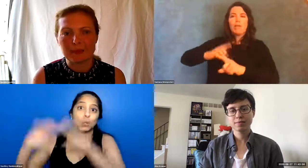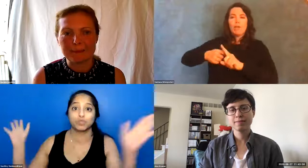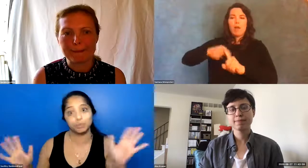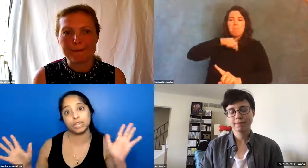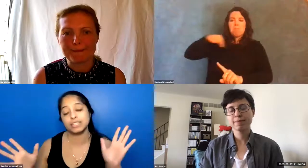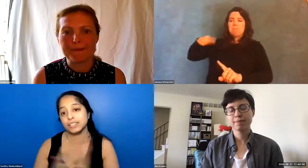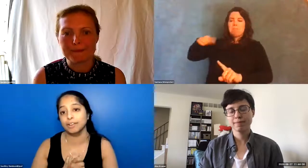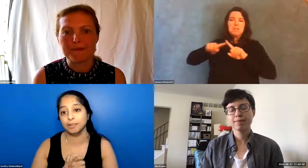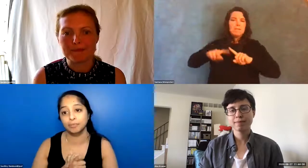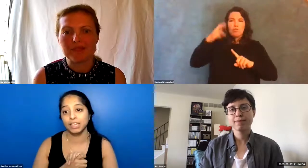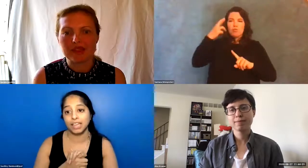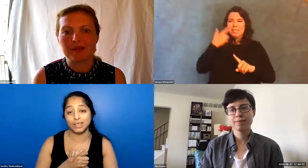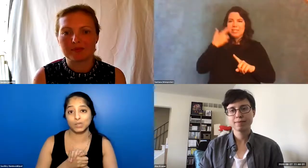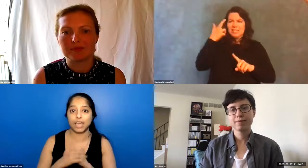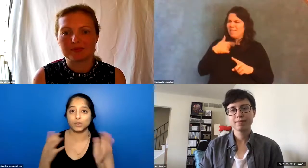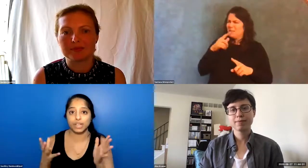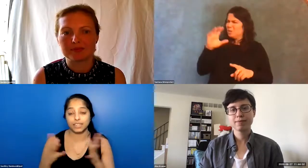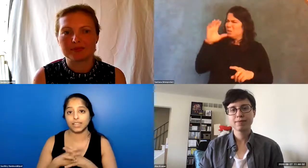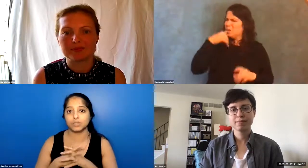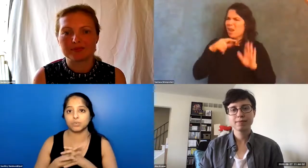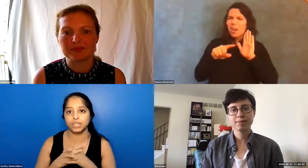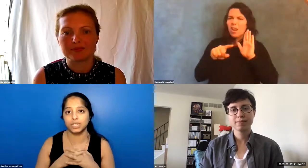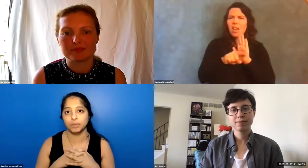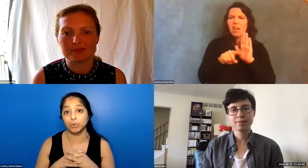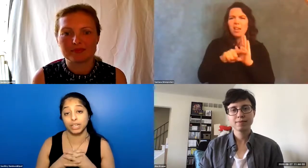all over the place. So I agree, I think that's really important